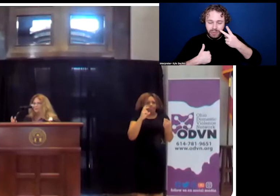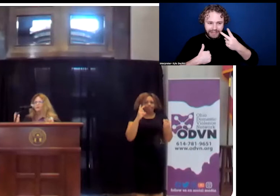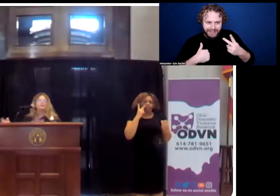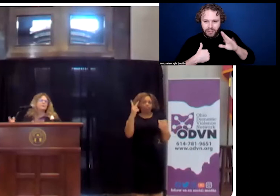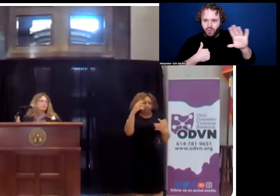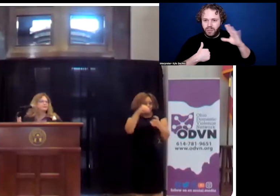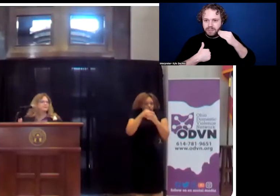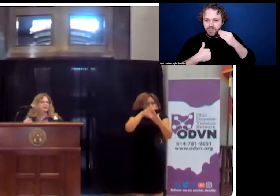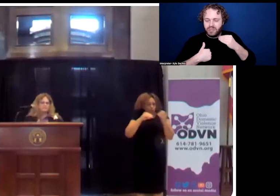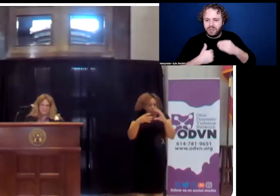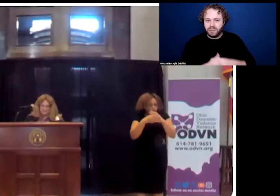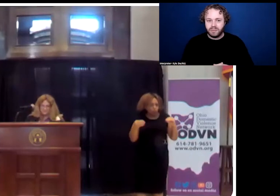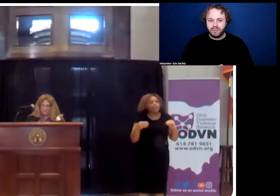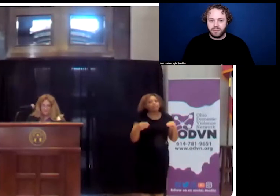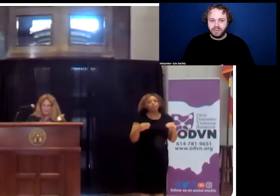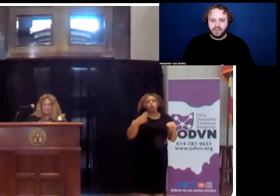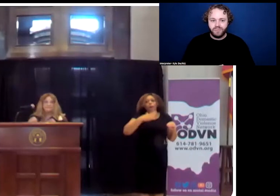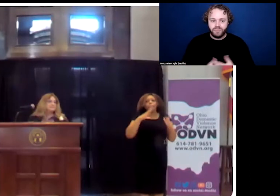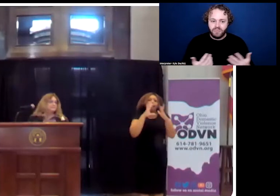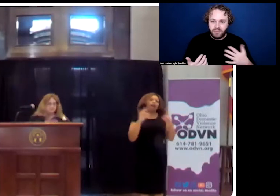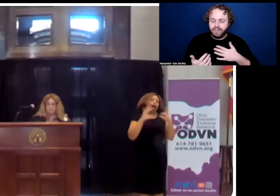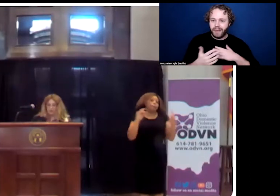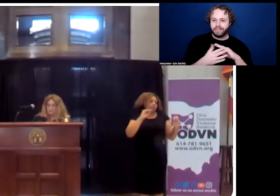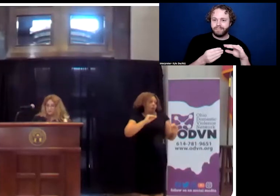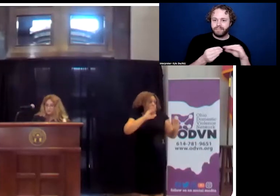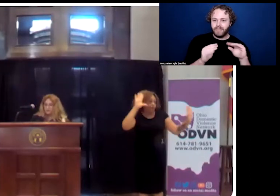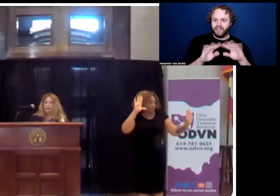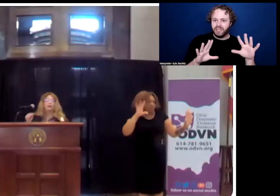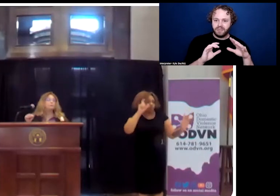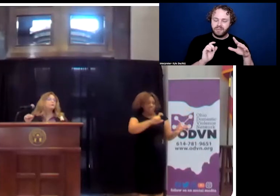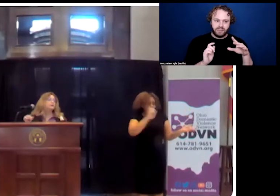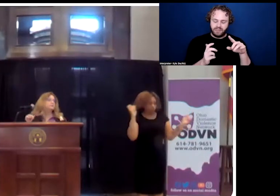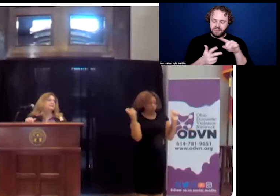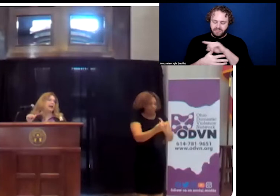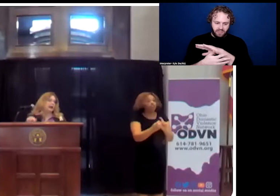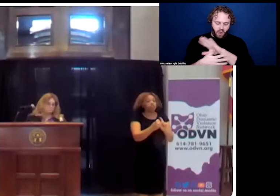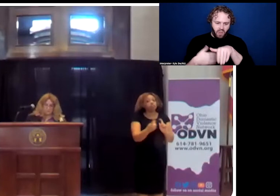So I think what I'm going to say is obvious this needs to change and we are going to make that happen.